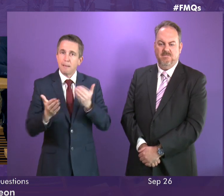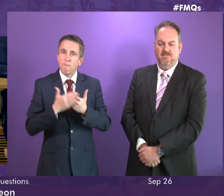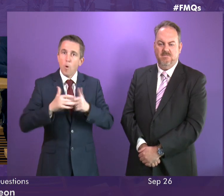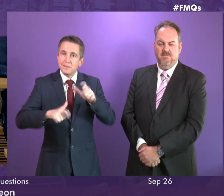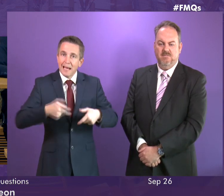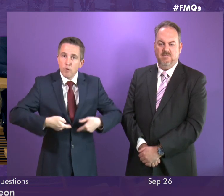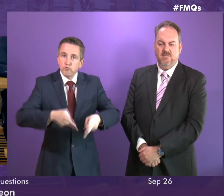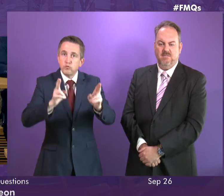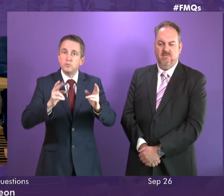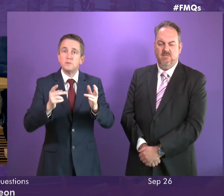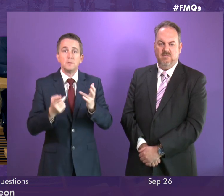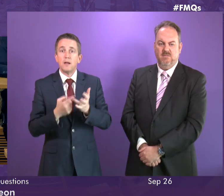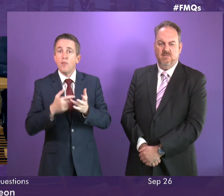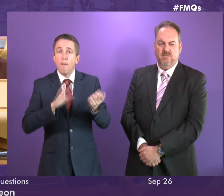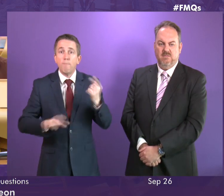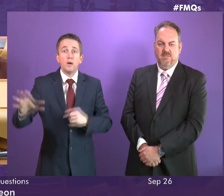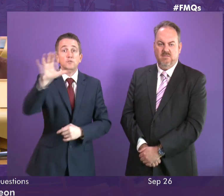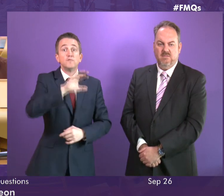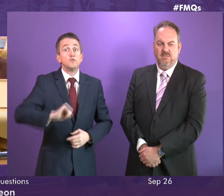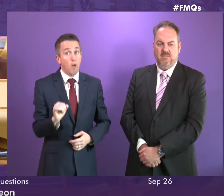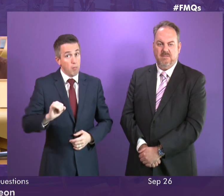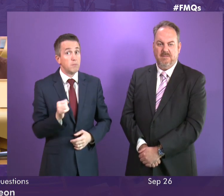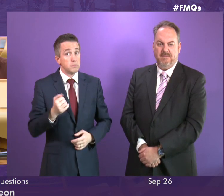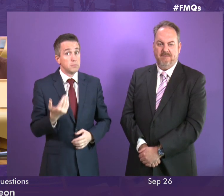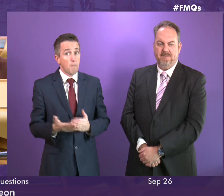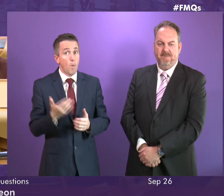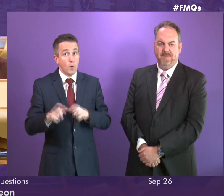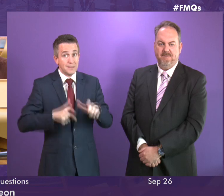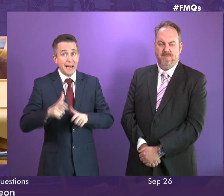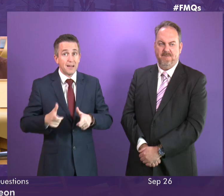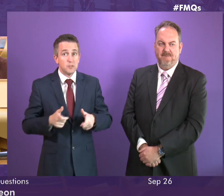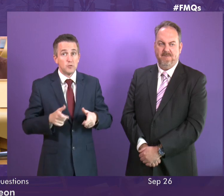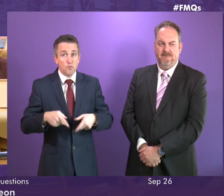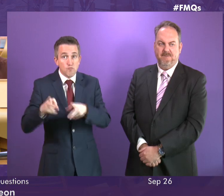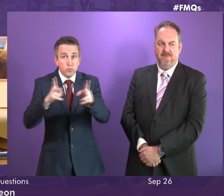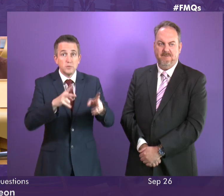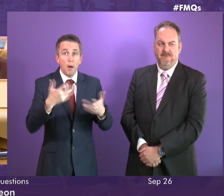my constituency and many other parts of Scotland. Cycle routes are crucial to helping improve